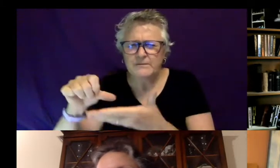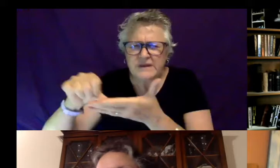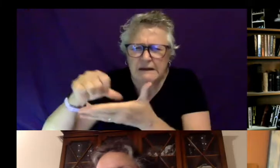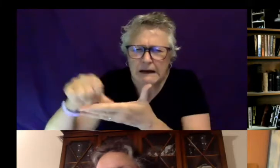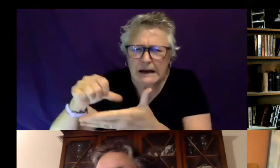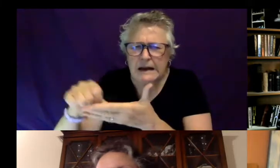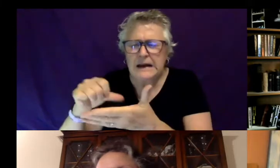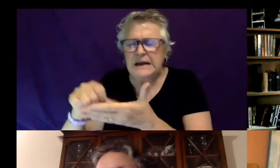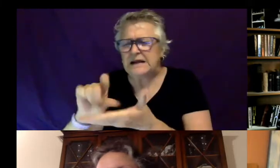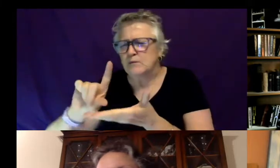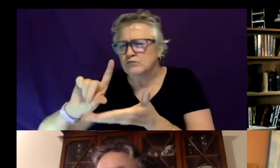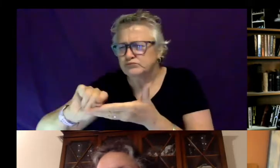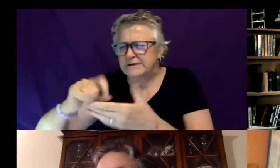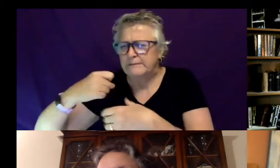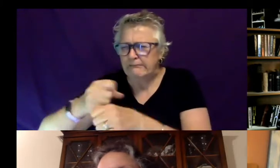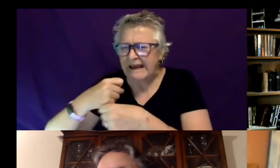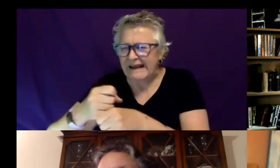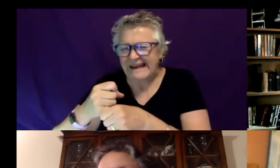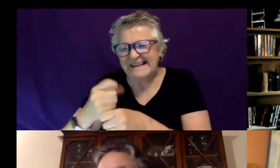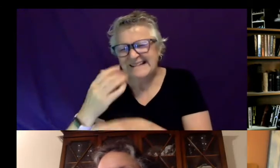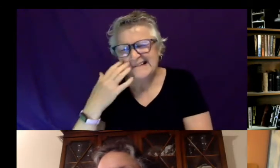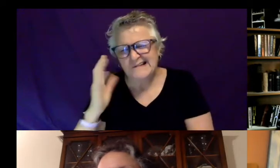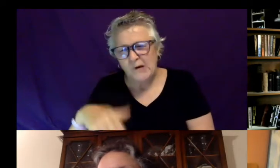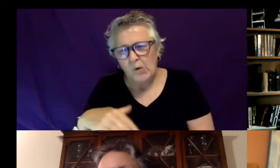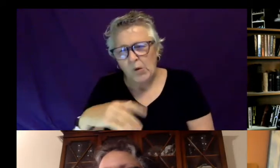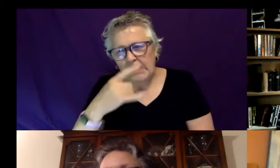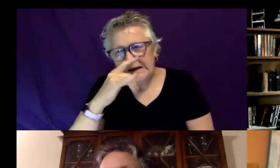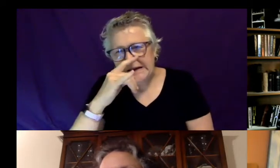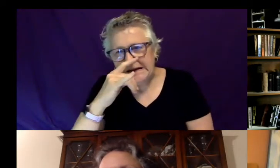things they have kids do, that are kind of a step above finger painting, but not too far.